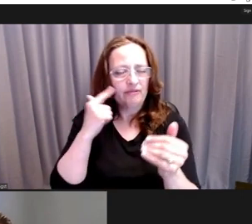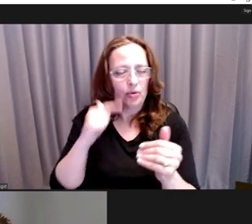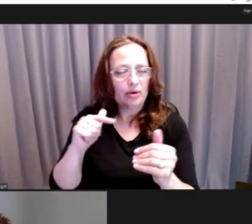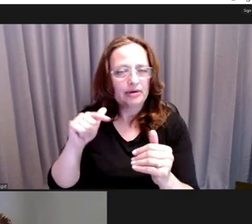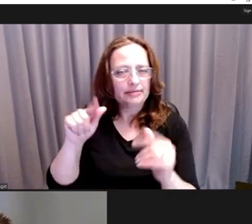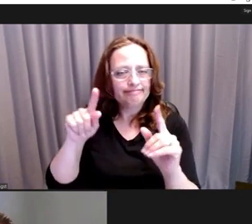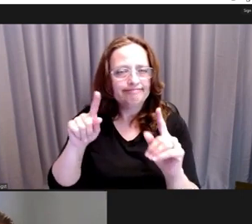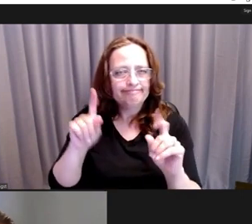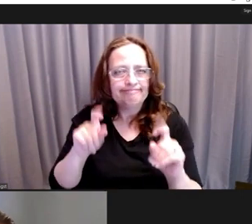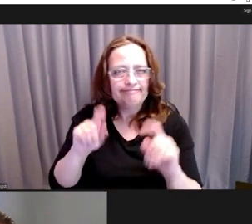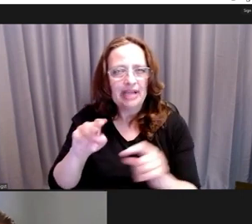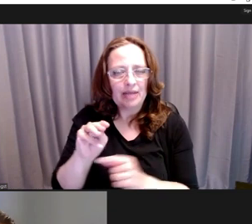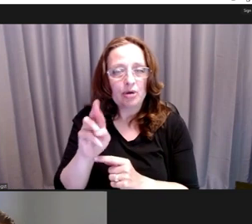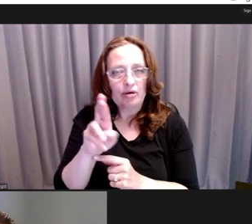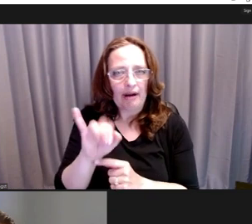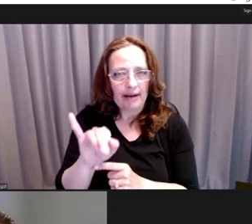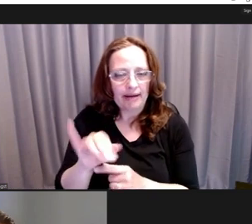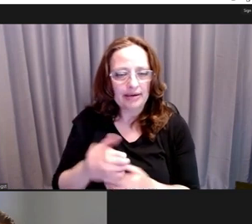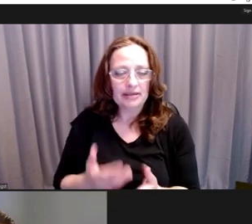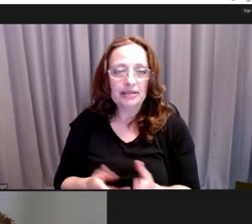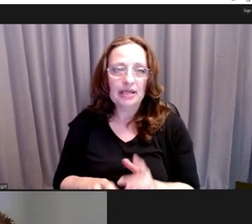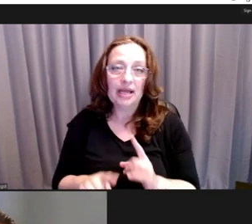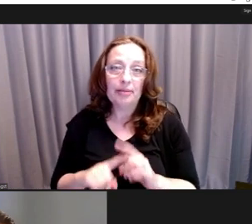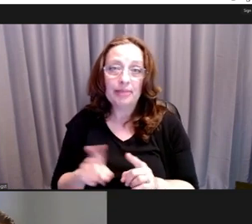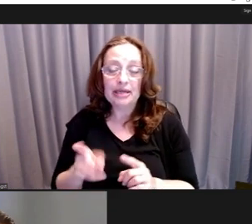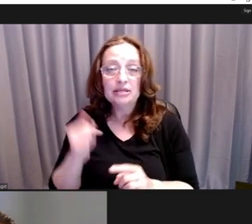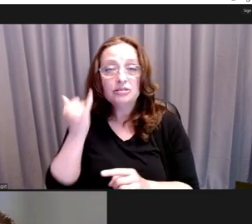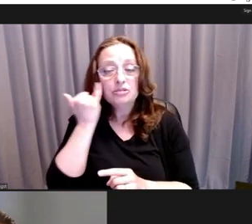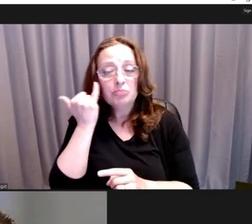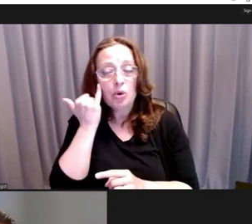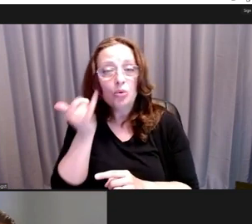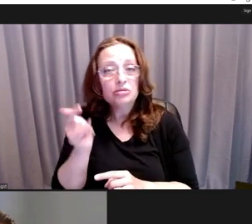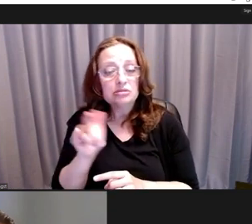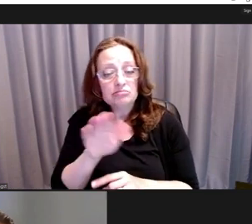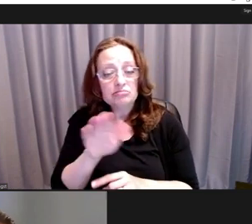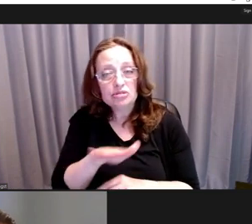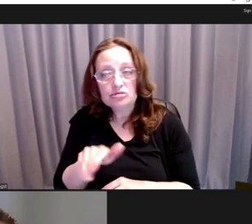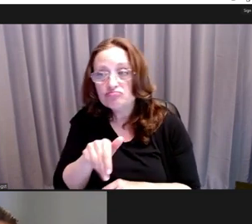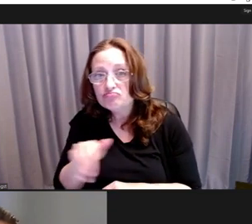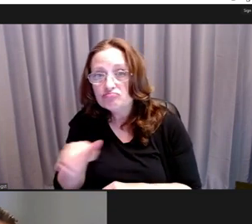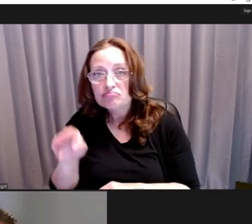with hearing aids, it's not necessarily the case that you have to do imaging.